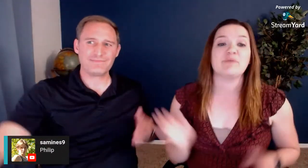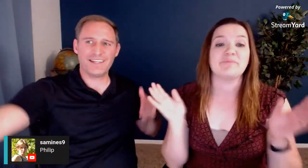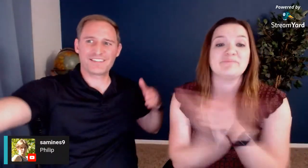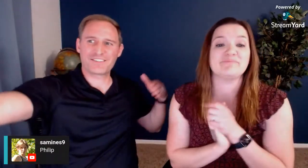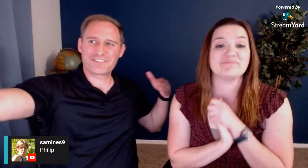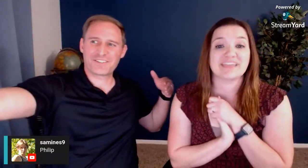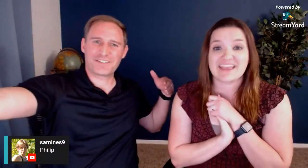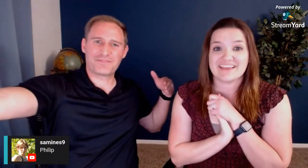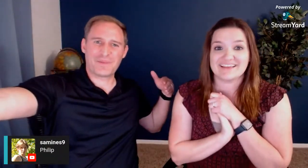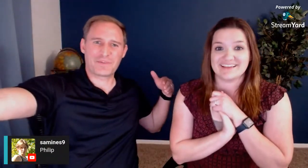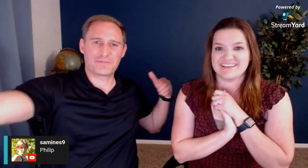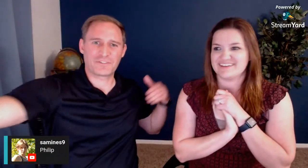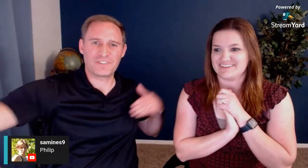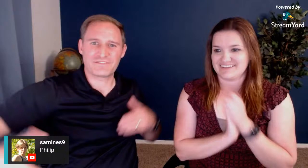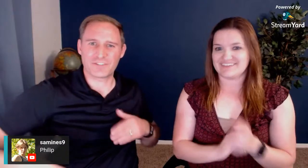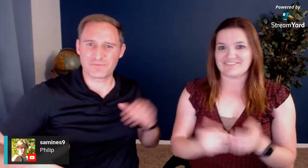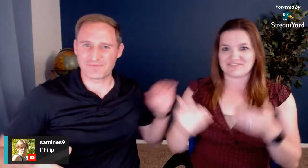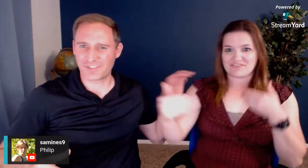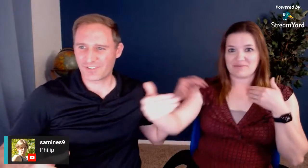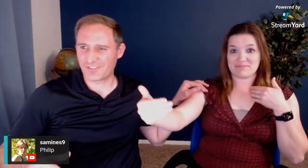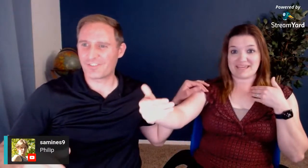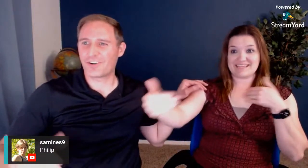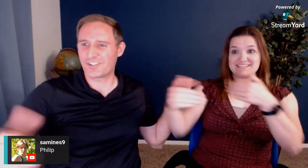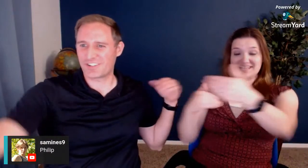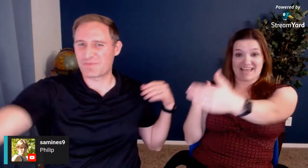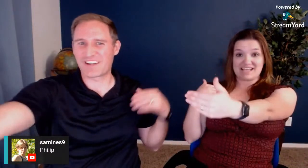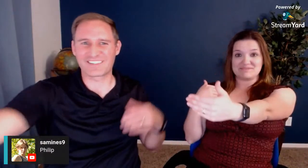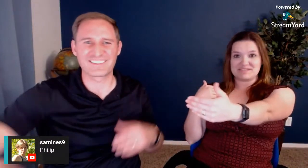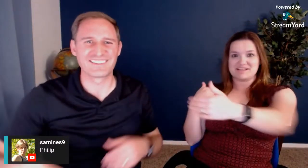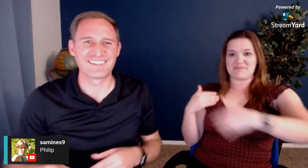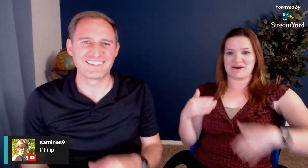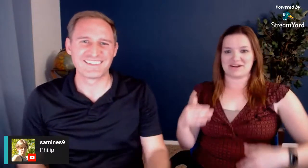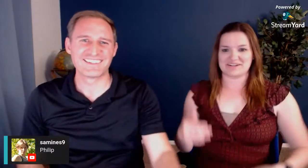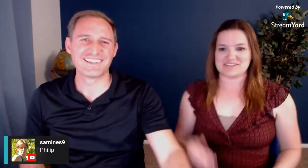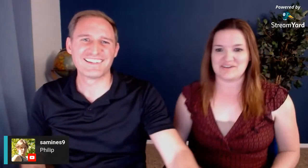well yeah there's gonna get maybe four feet from from me to that to that monitor so